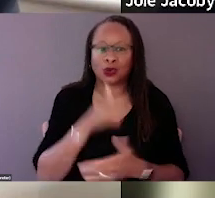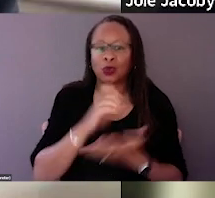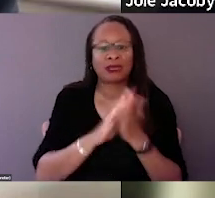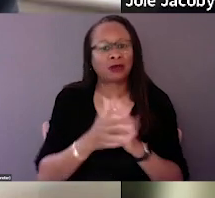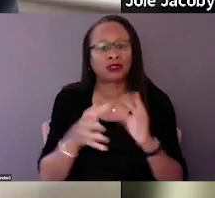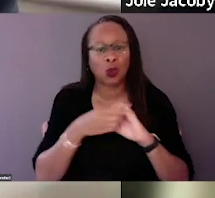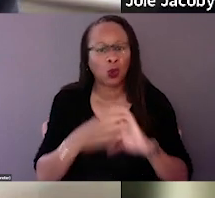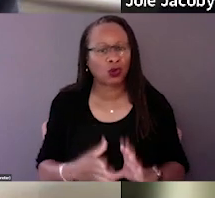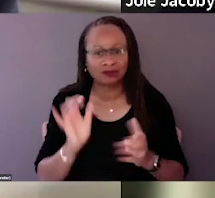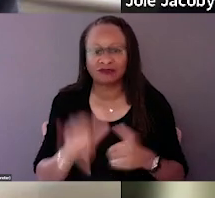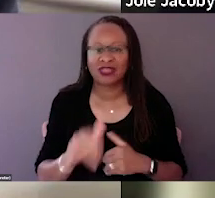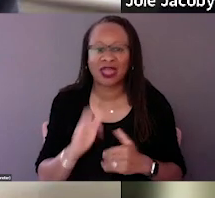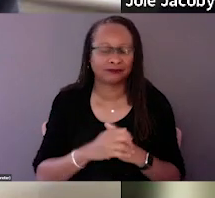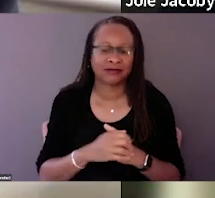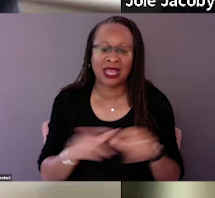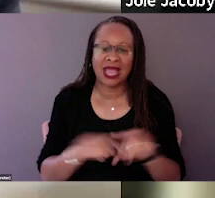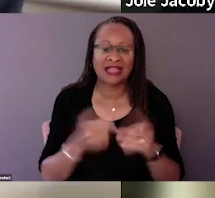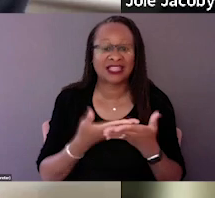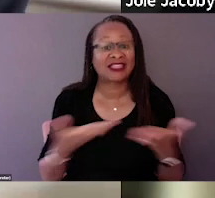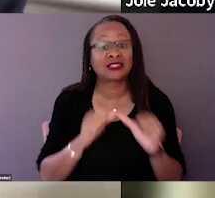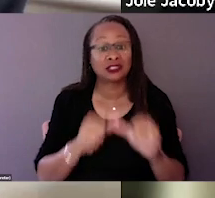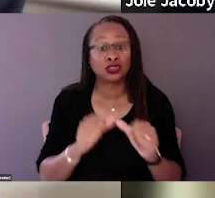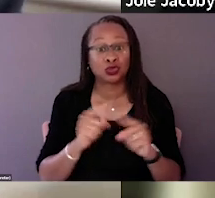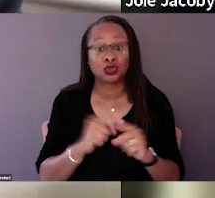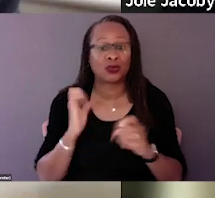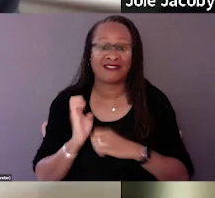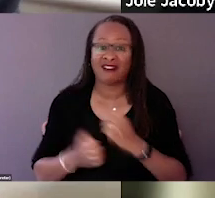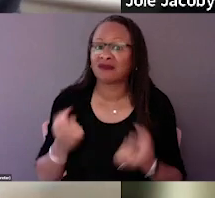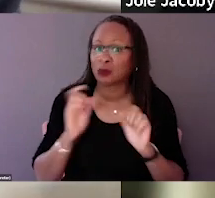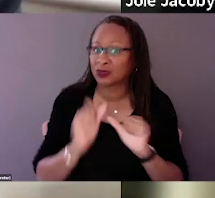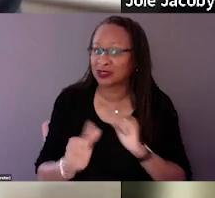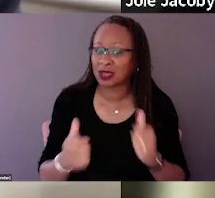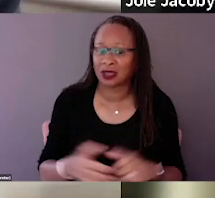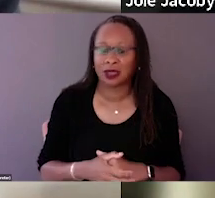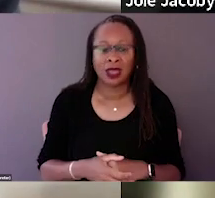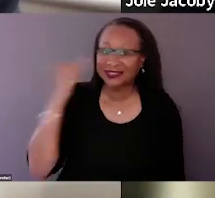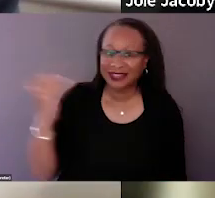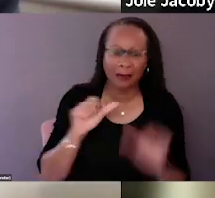and as things continue to evolve. I like that idea of permanence,